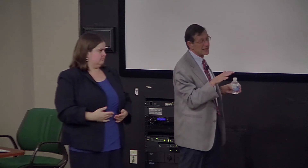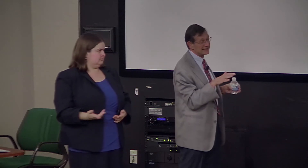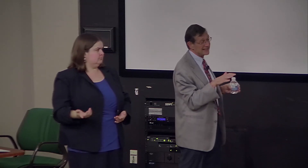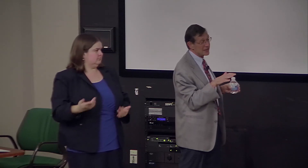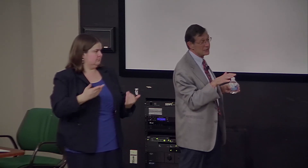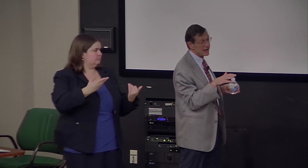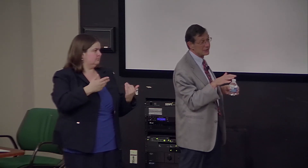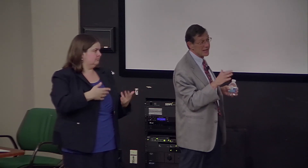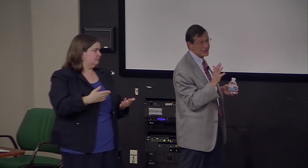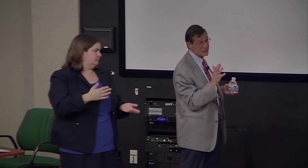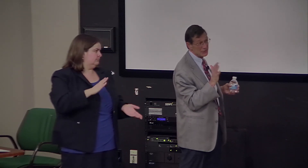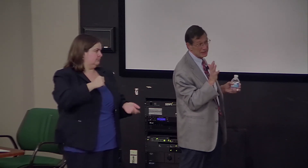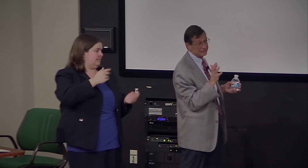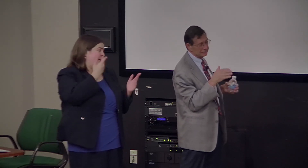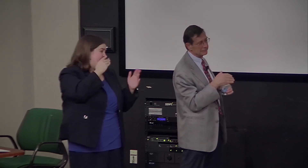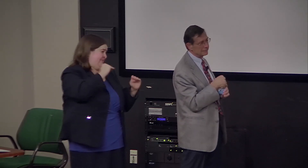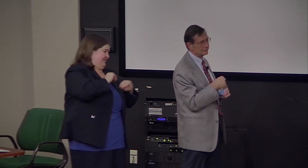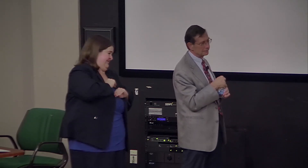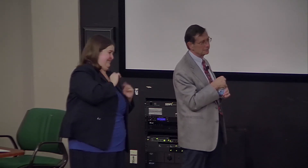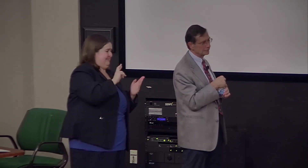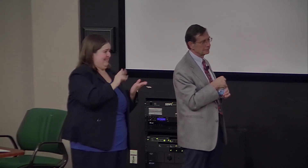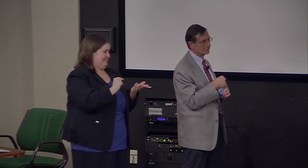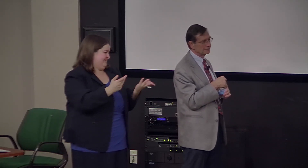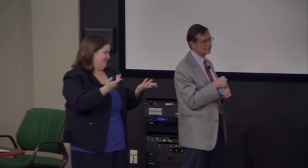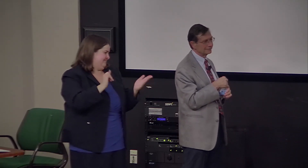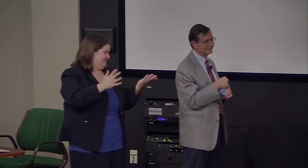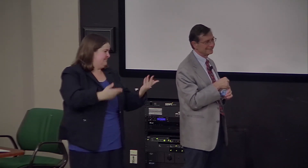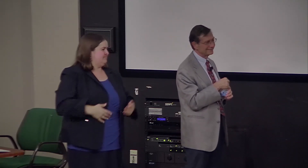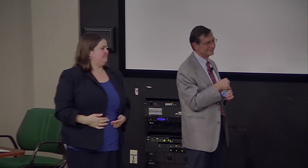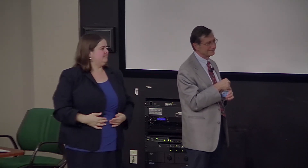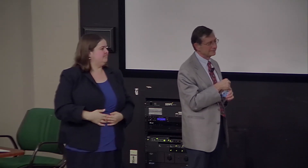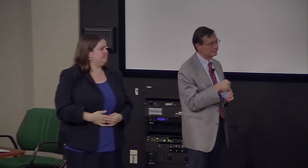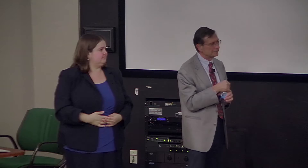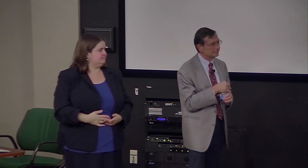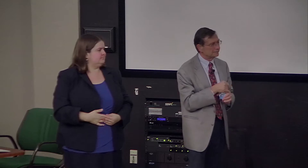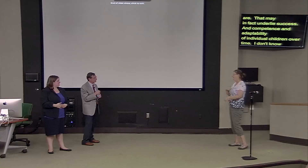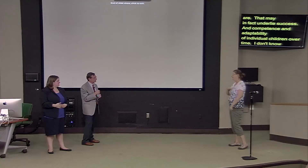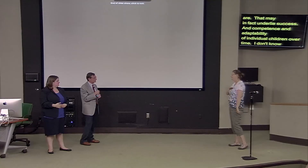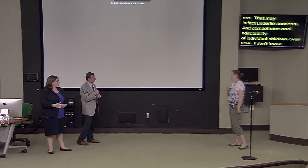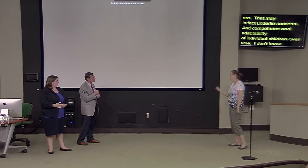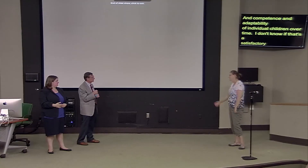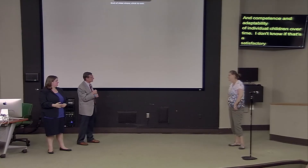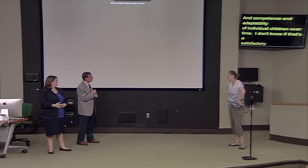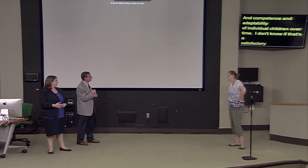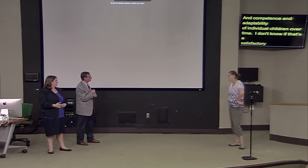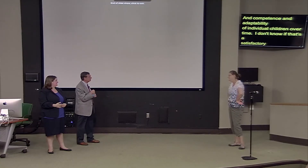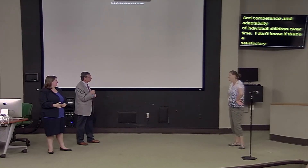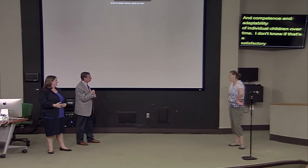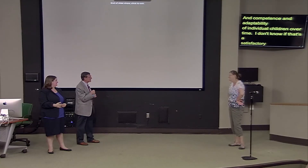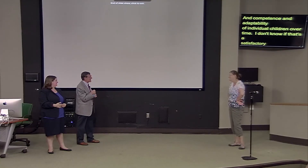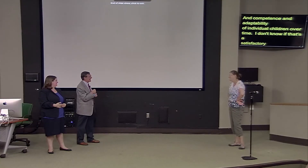I don't know if that's a satisfactory answer. Well, as a mother, how can I be satisfied?